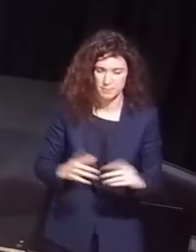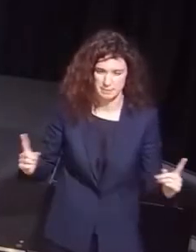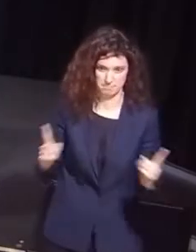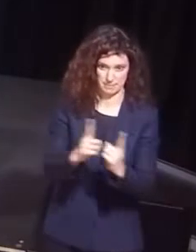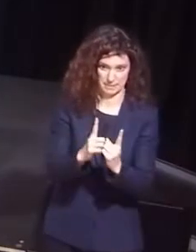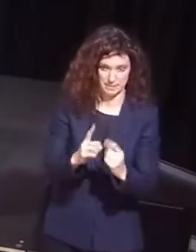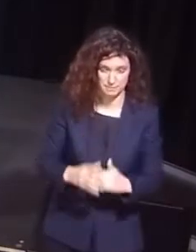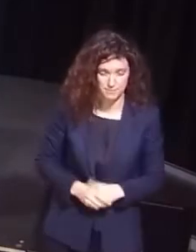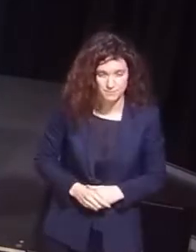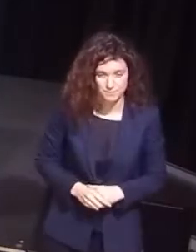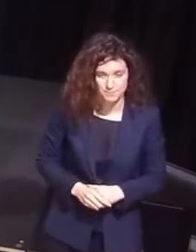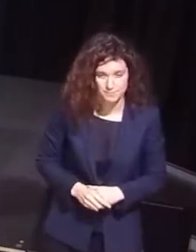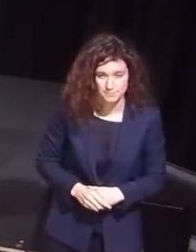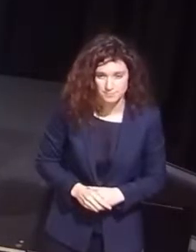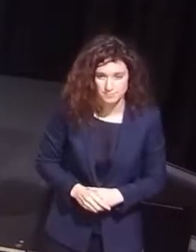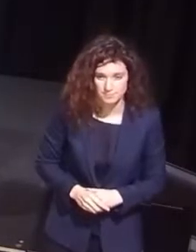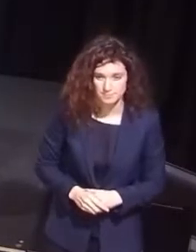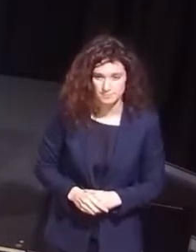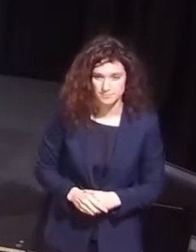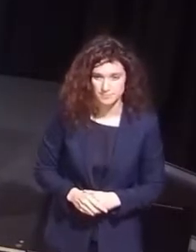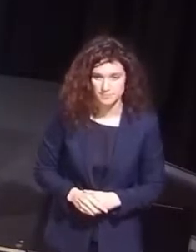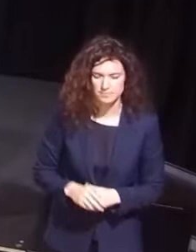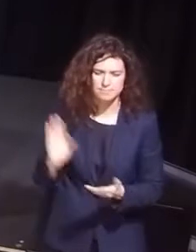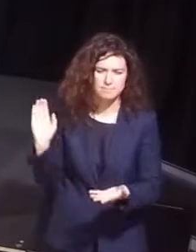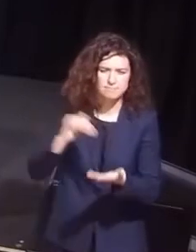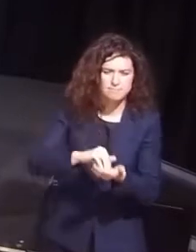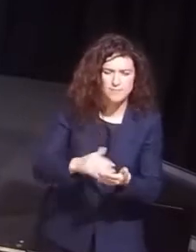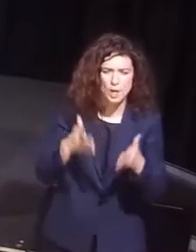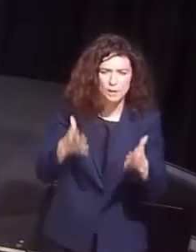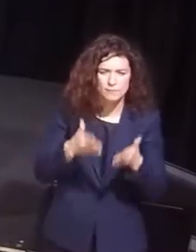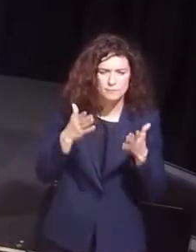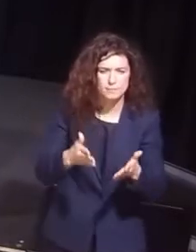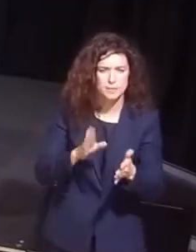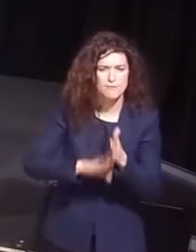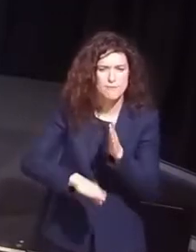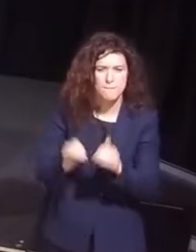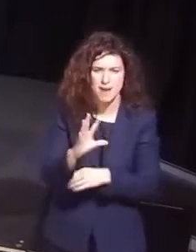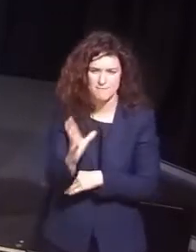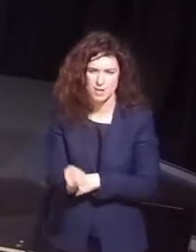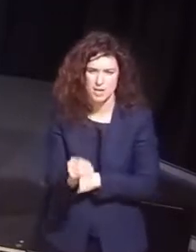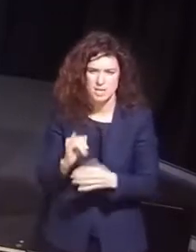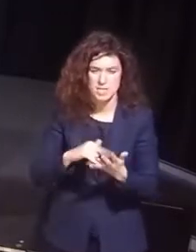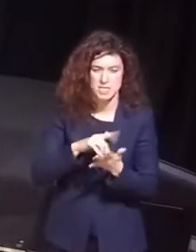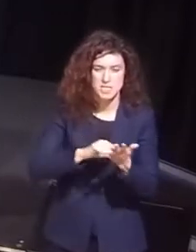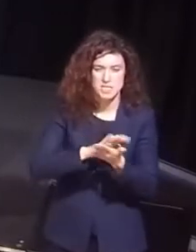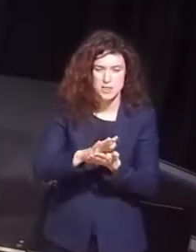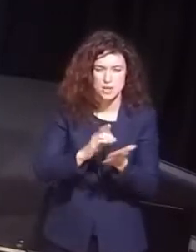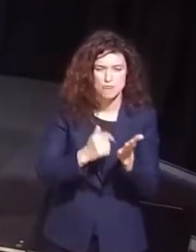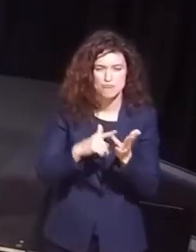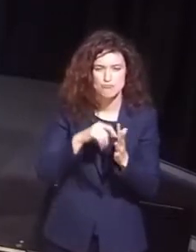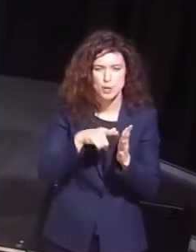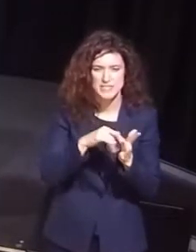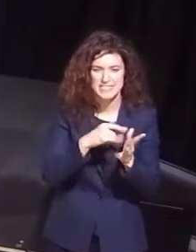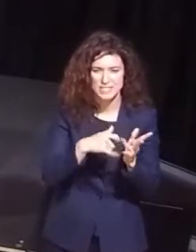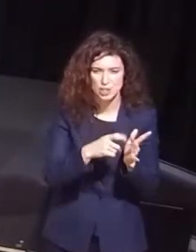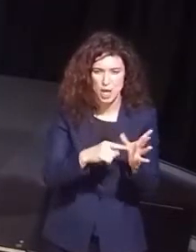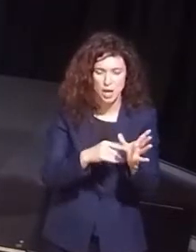Ian arrived at the hospital from Southern Rhodesia, now Zimbabwe, paralyzed from the neck down after a water skiing accident.